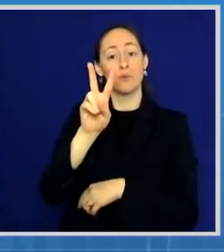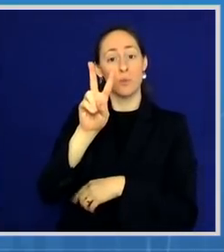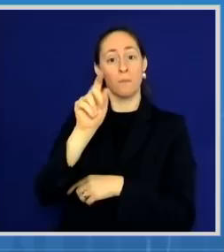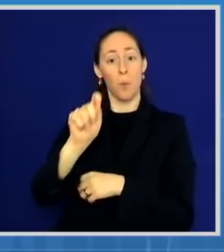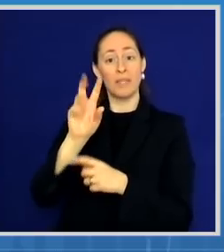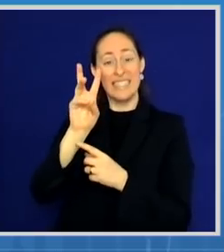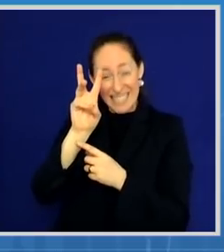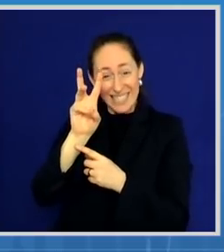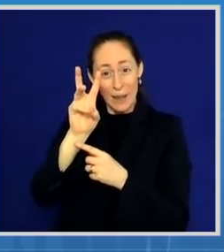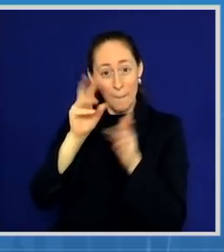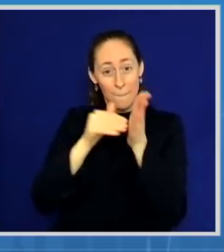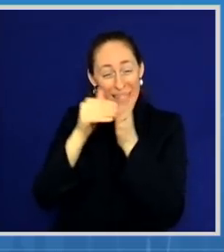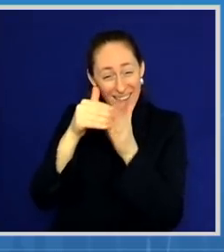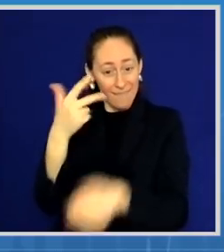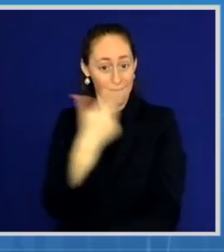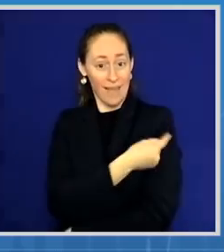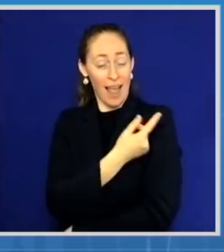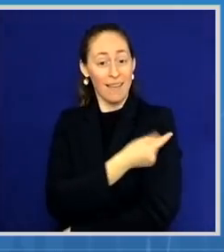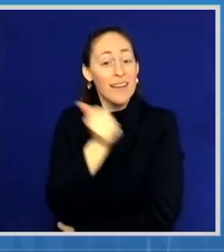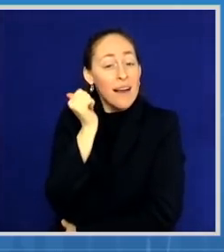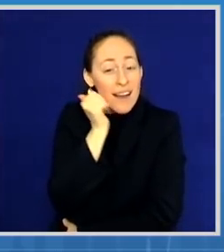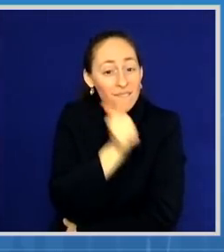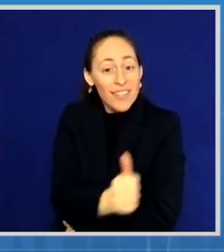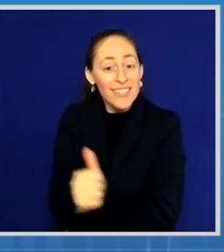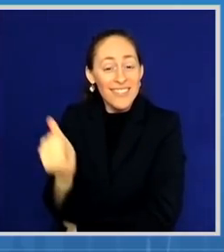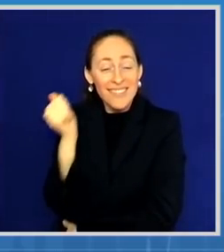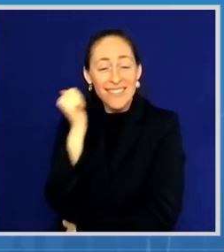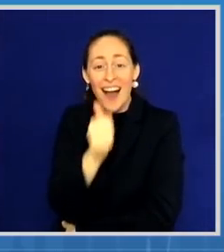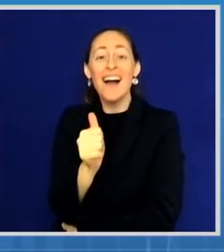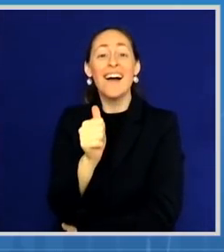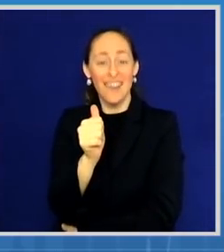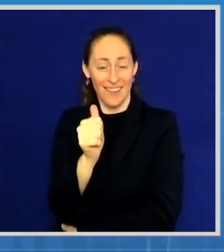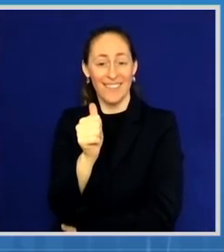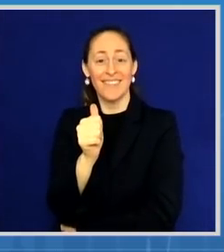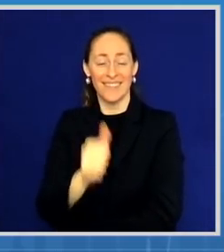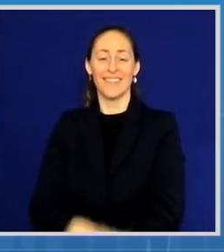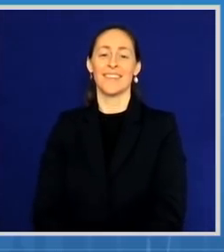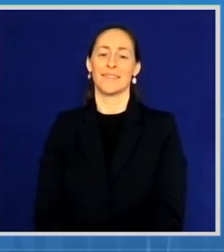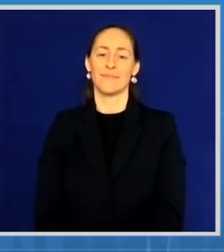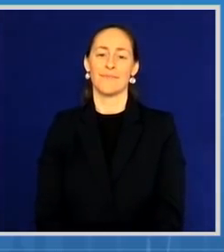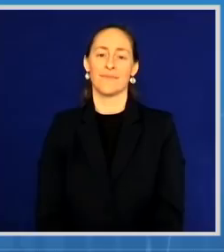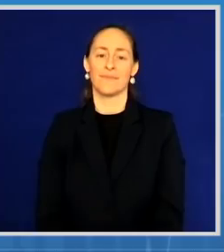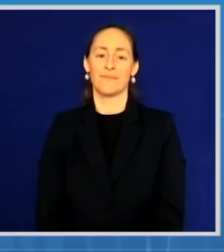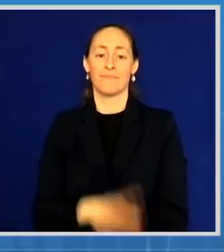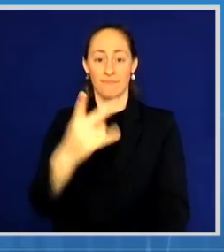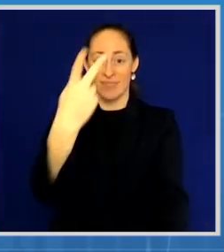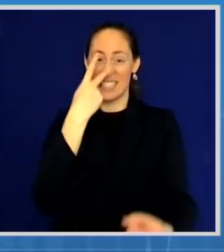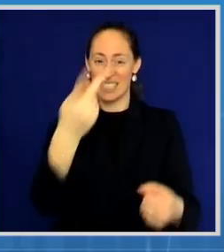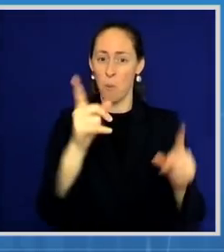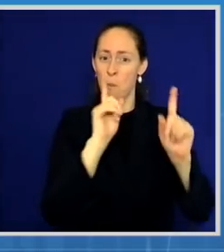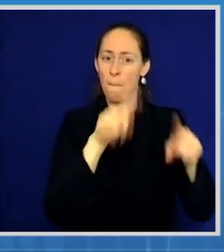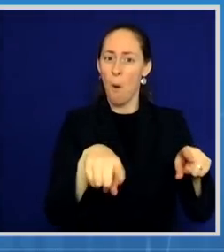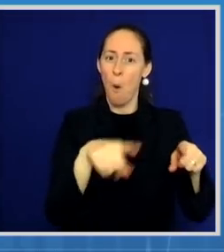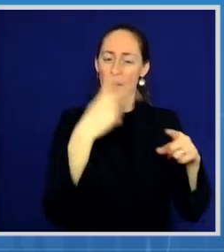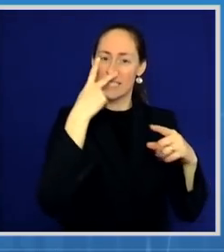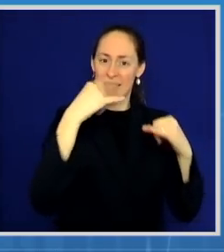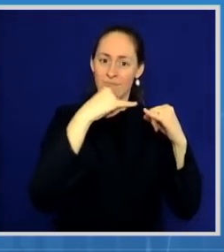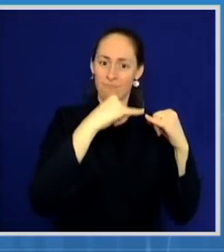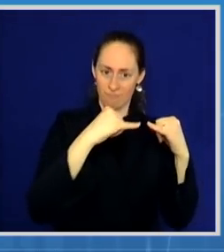Overall, as you can see on our vaccination progress report, 55 percent of adult Americans now have at least one shot.